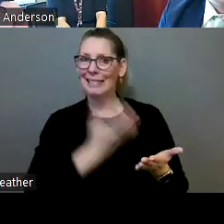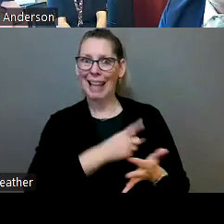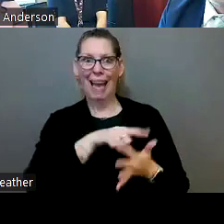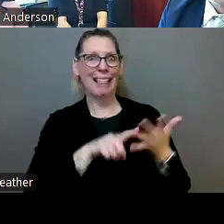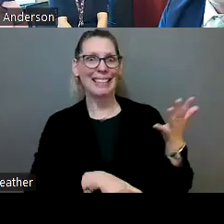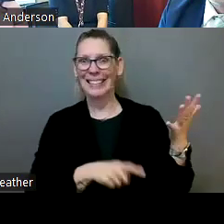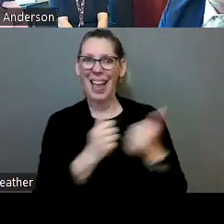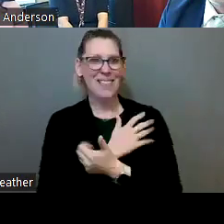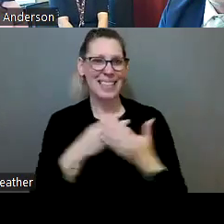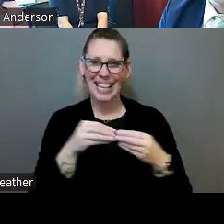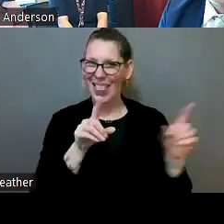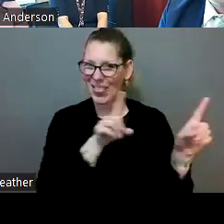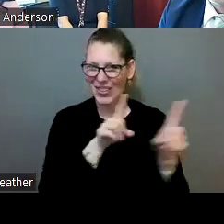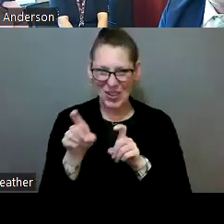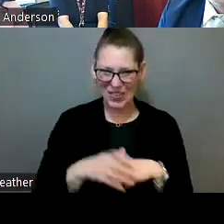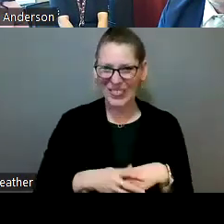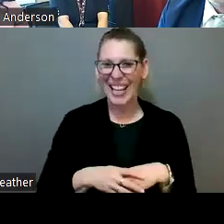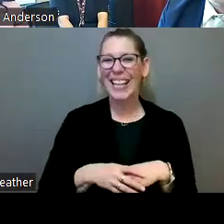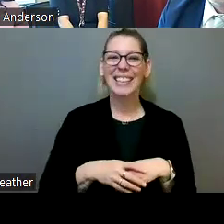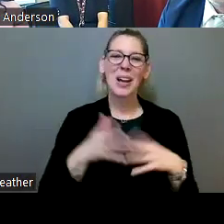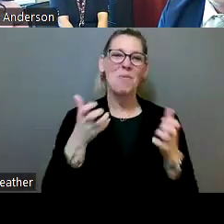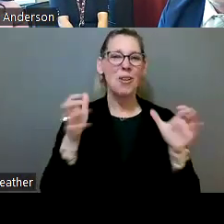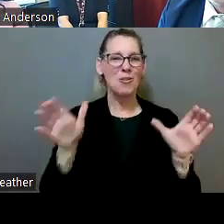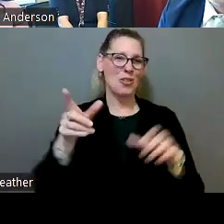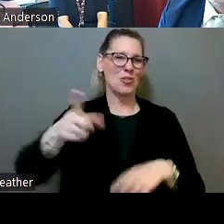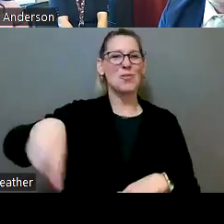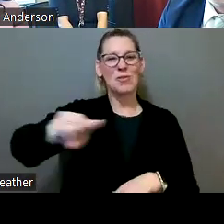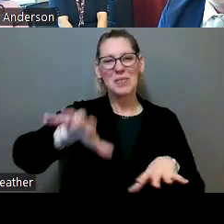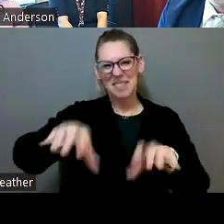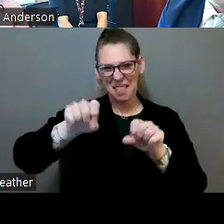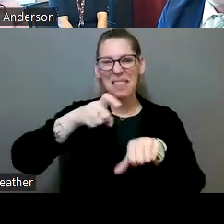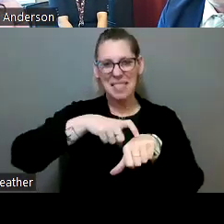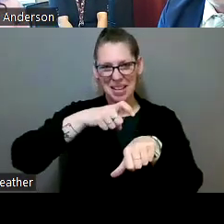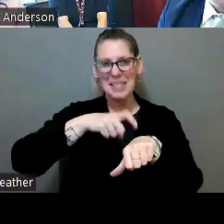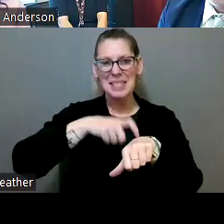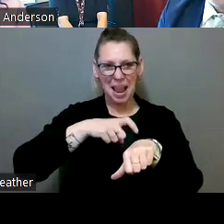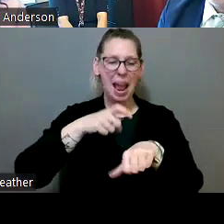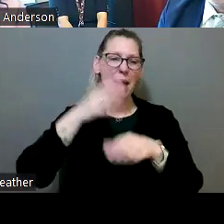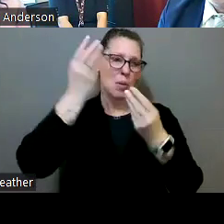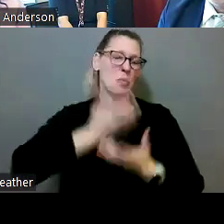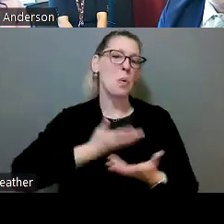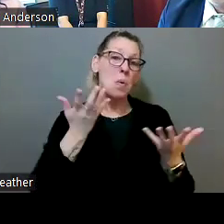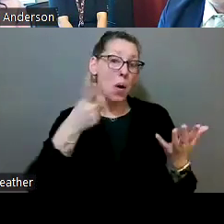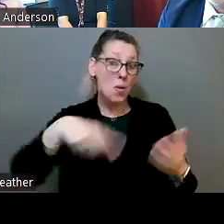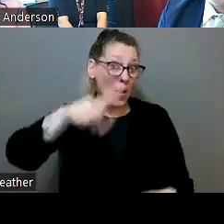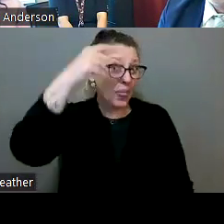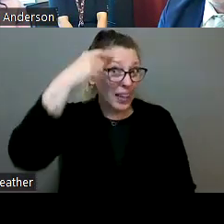that survey so um I want to encourage you to take the time to let us know what you think